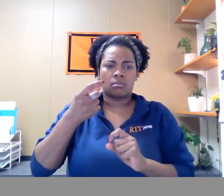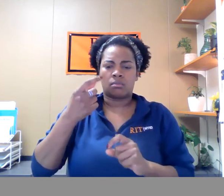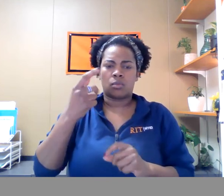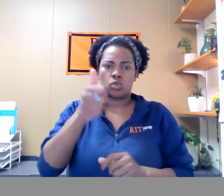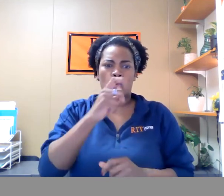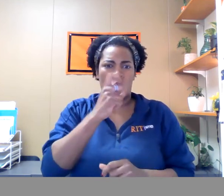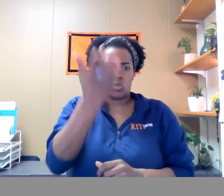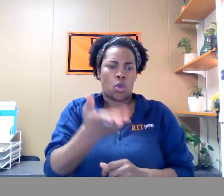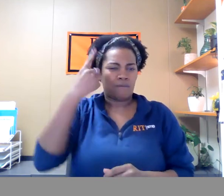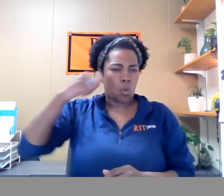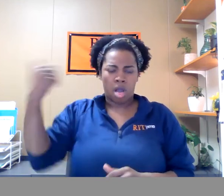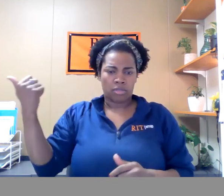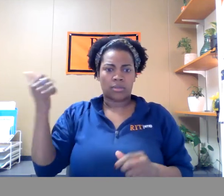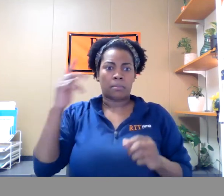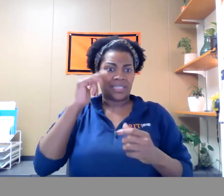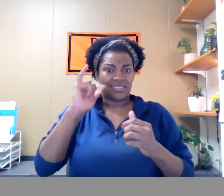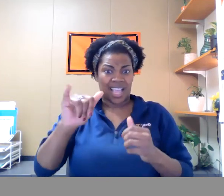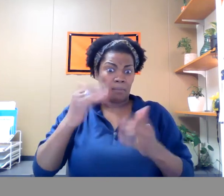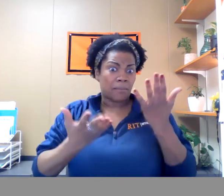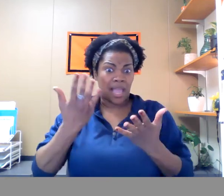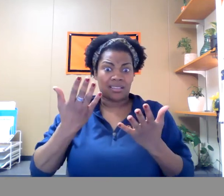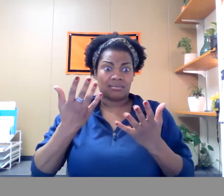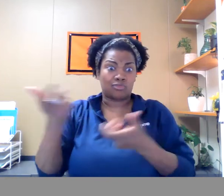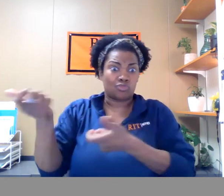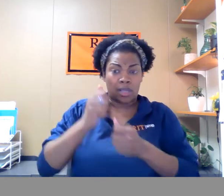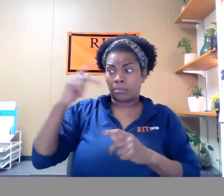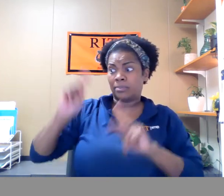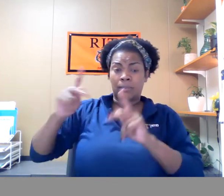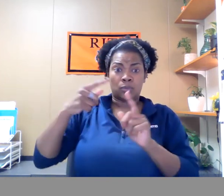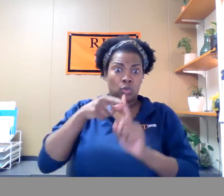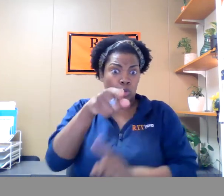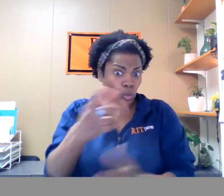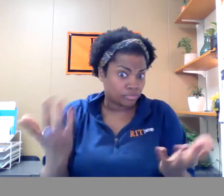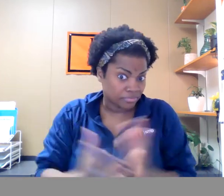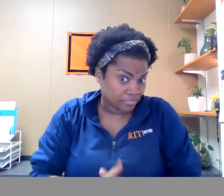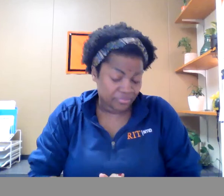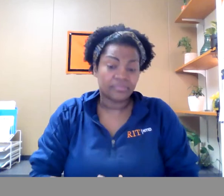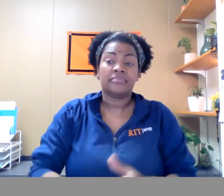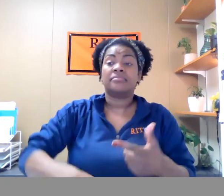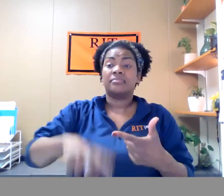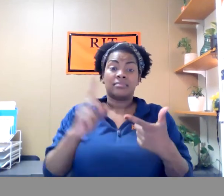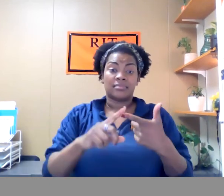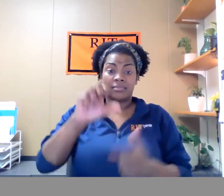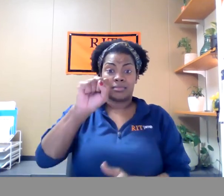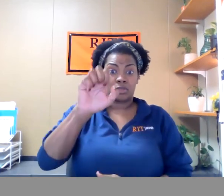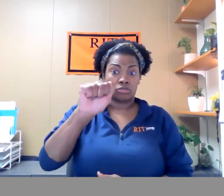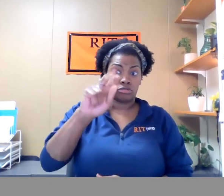Don't really change, you know, who you are for other people just because, you know, it might draw other people to you.